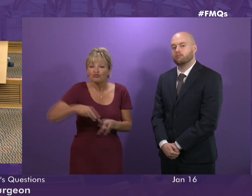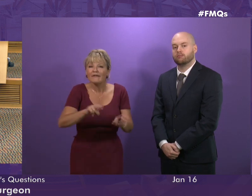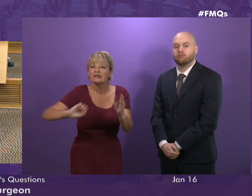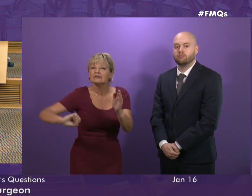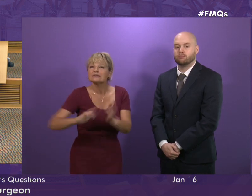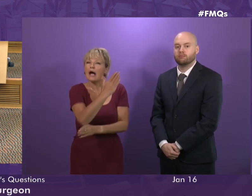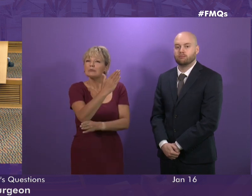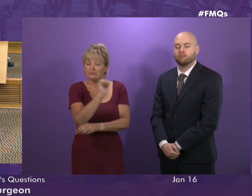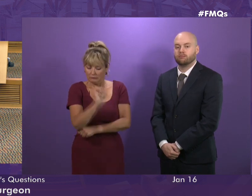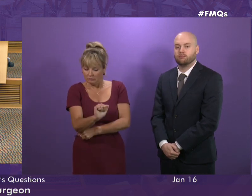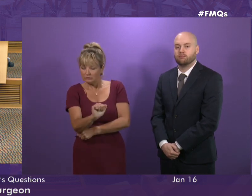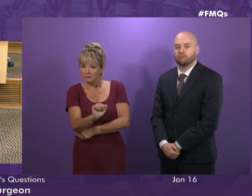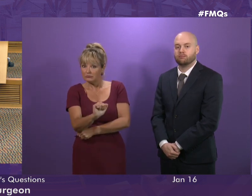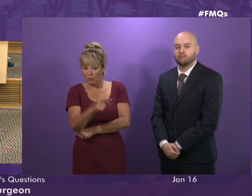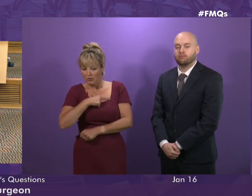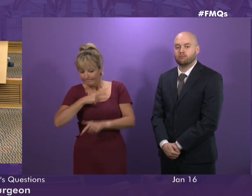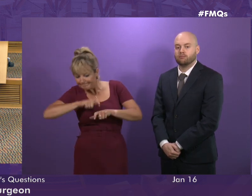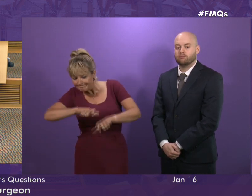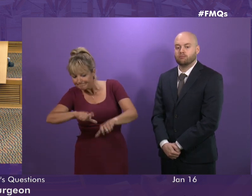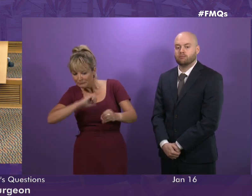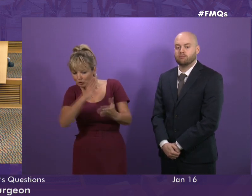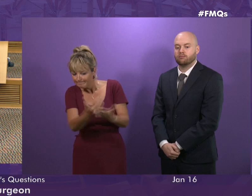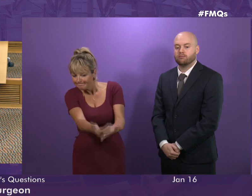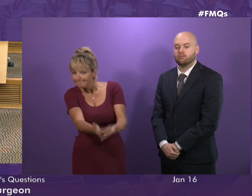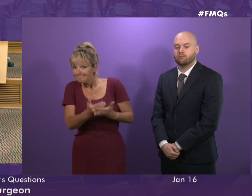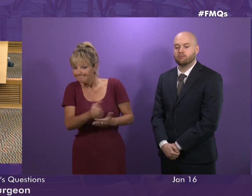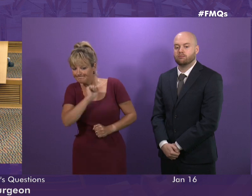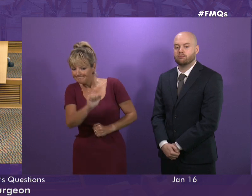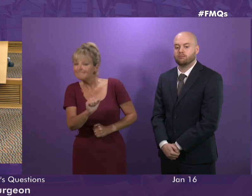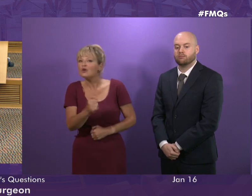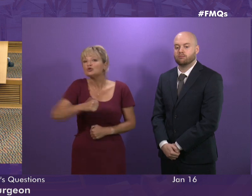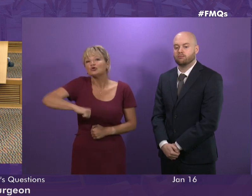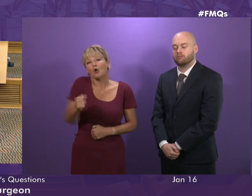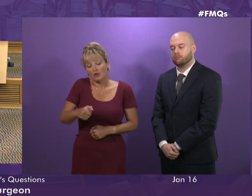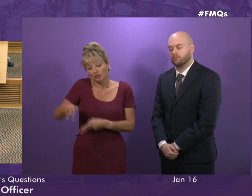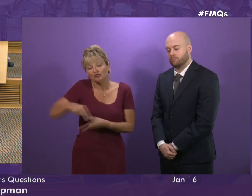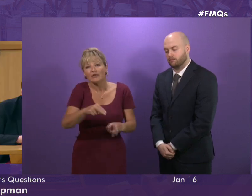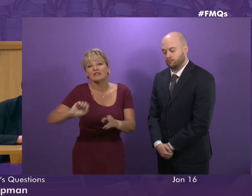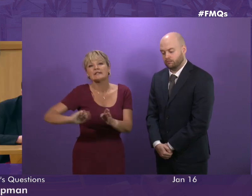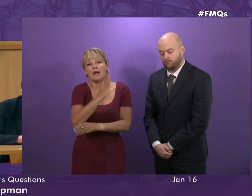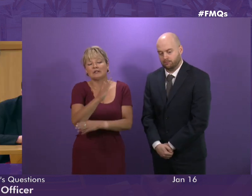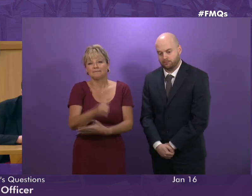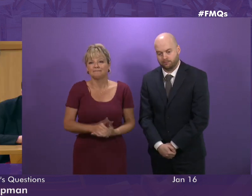we will continue to do everything possible to safeguard the future of Scotland’s wild salmon.